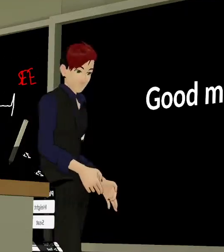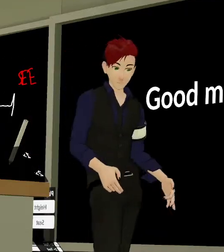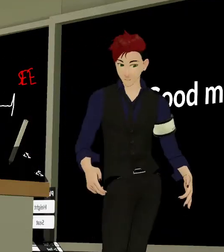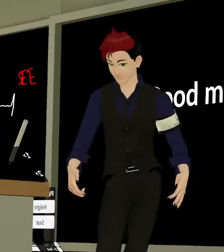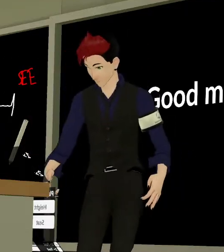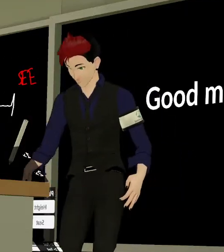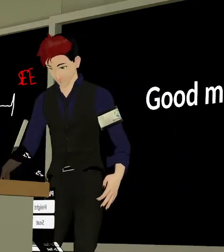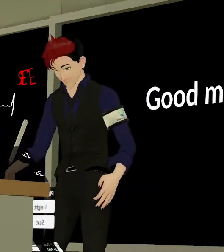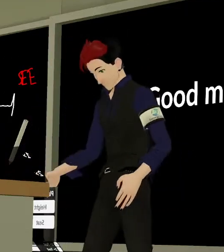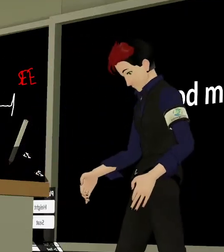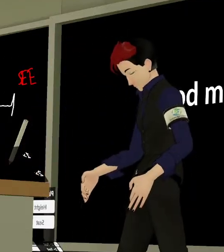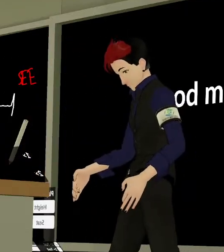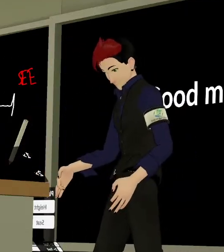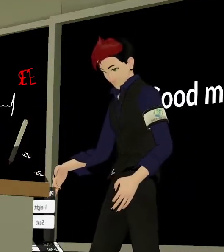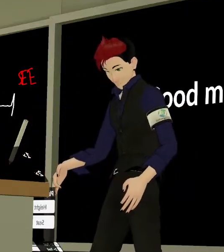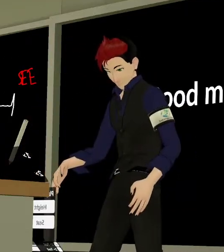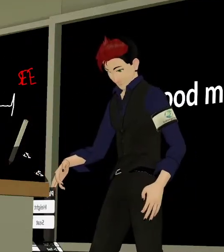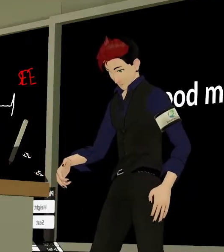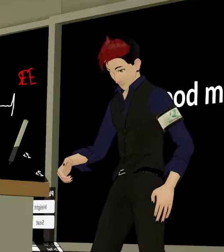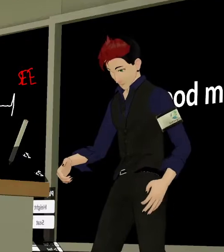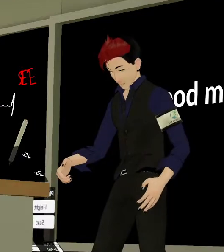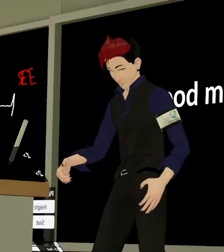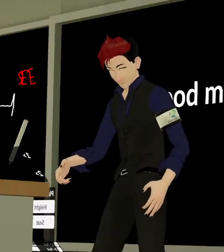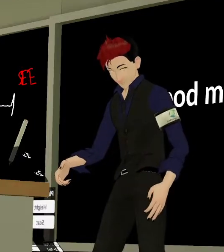alright tu tu tu tuuu